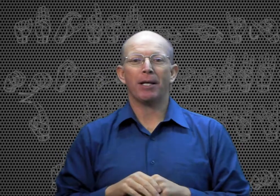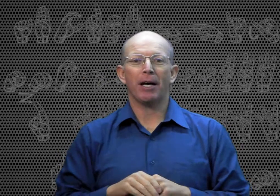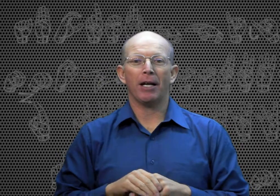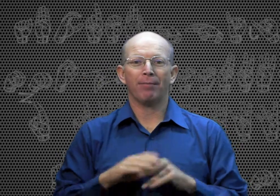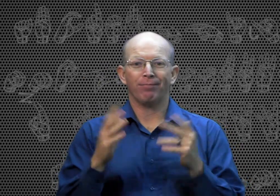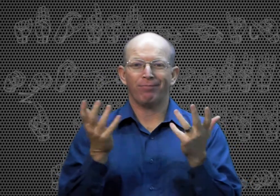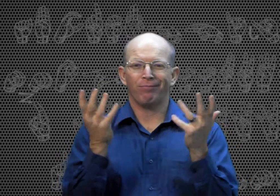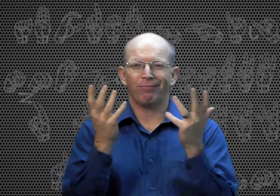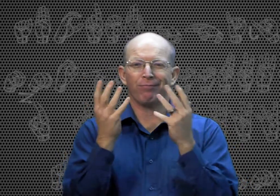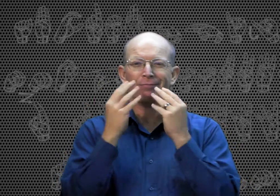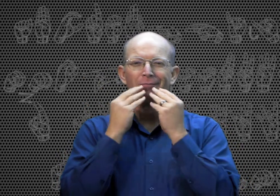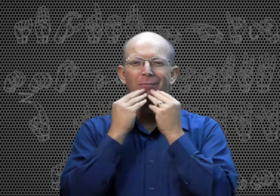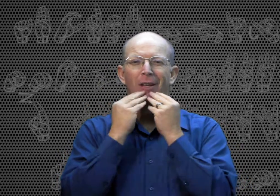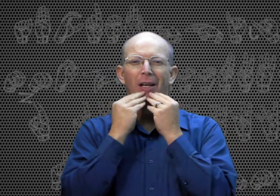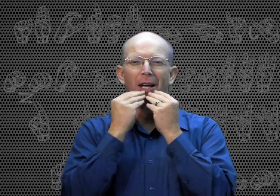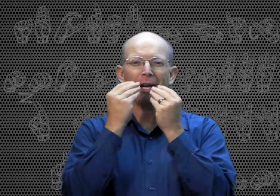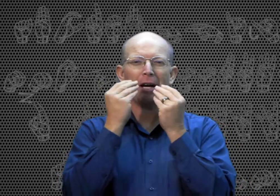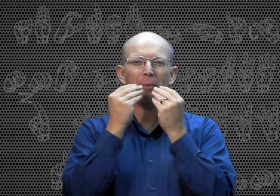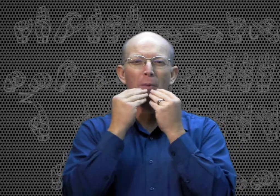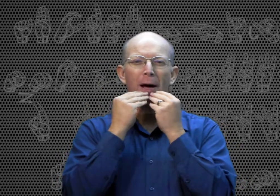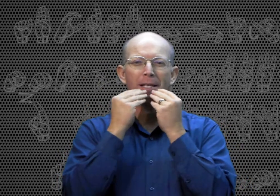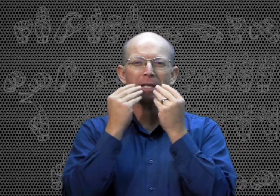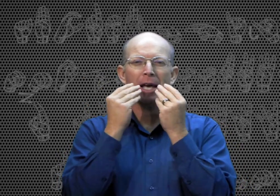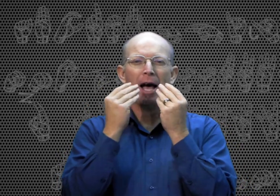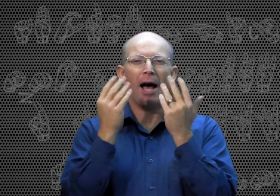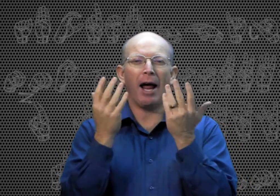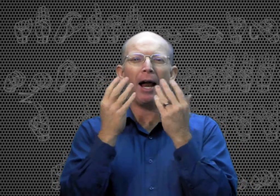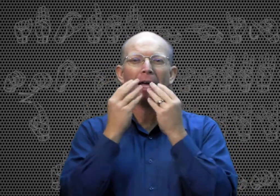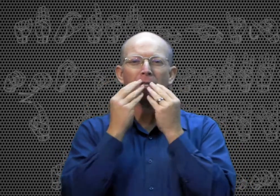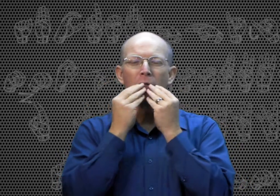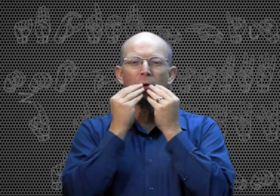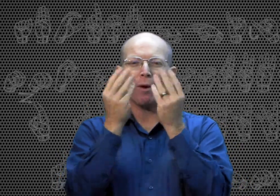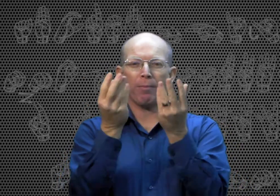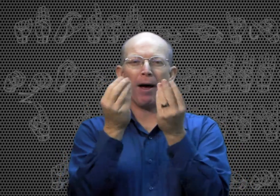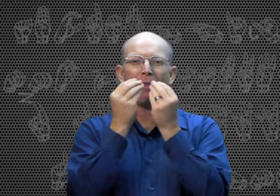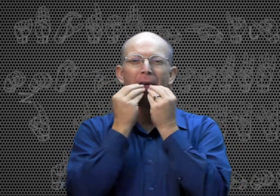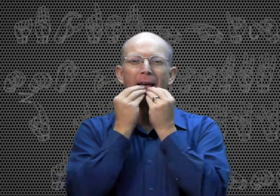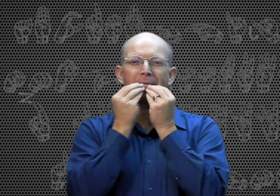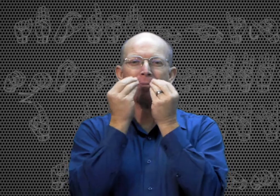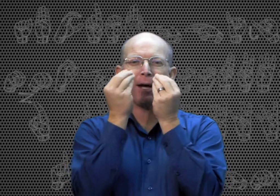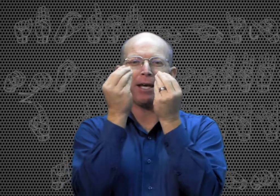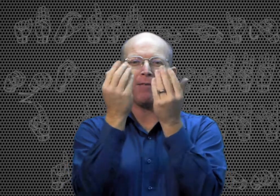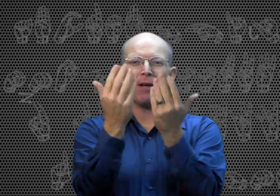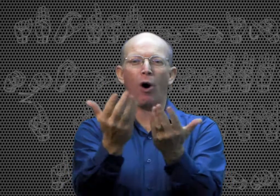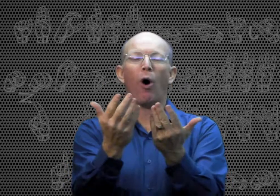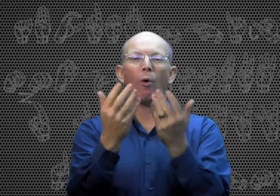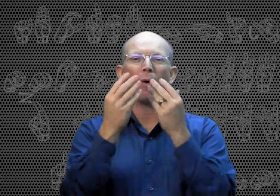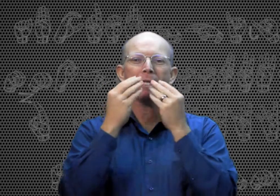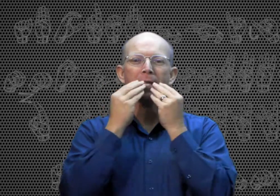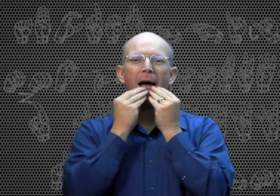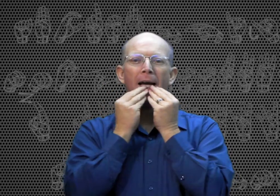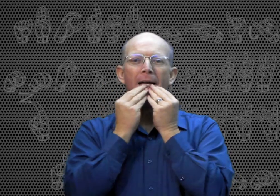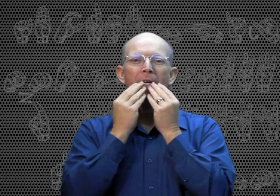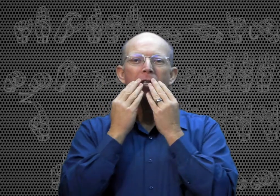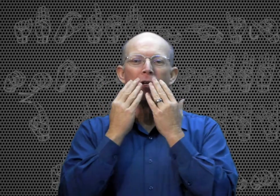This can be done a couple of ways. I like to do it with my THANKS and GIVING all one sign.